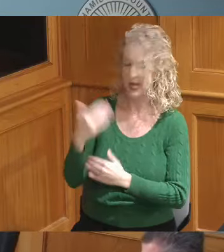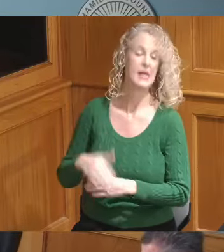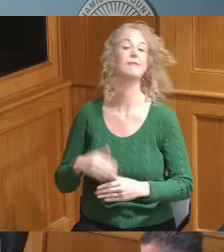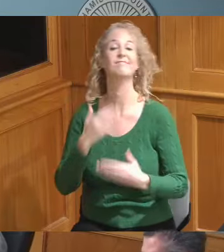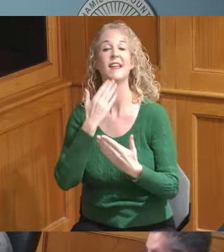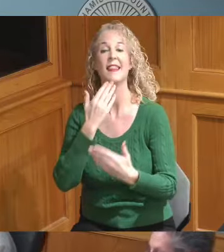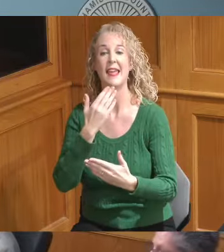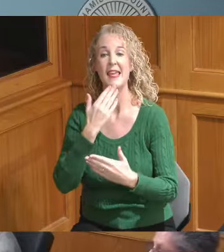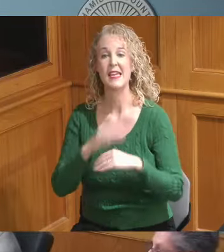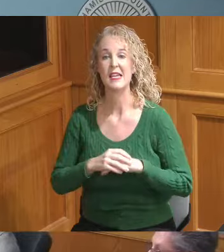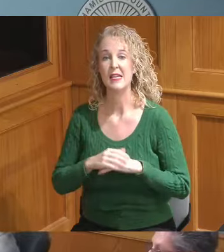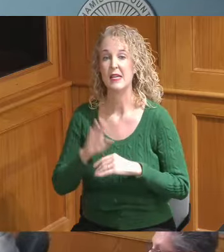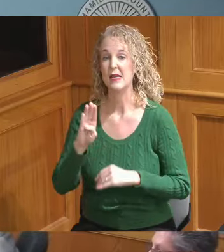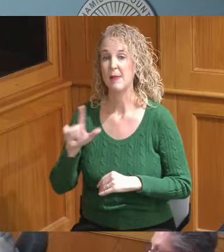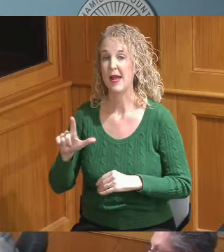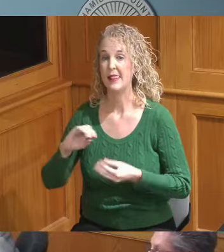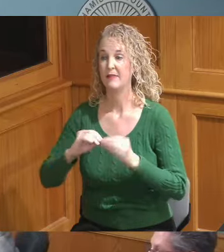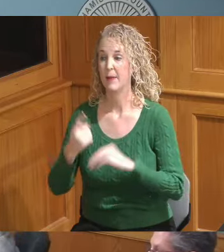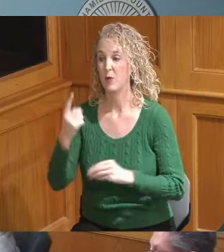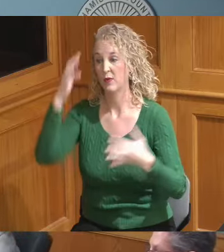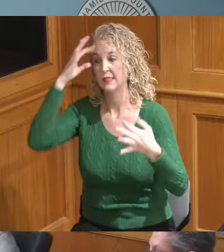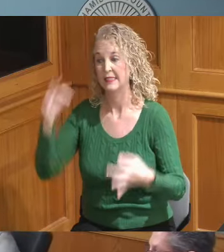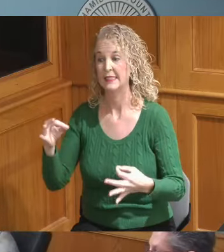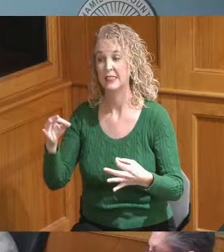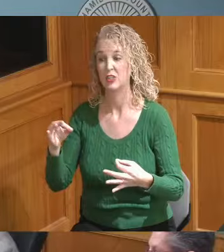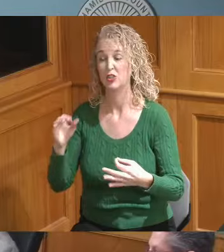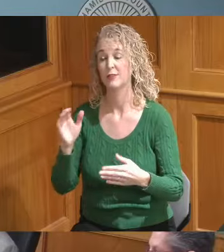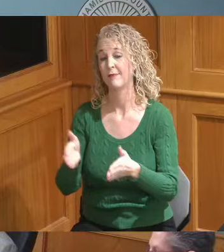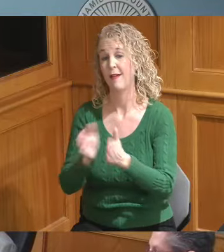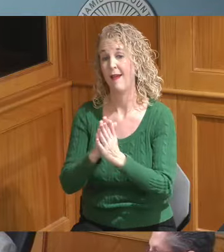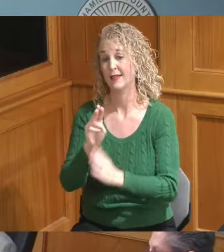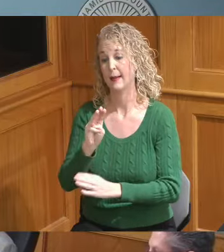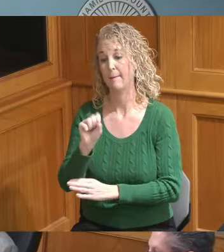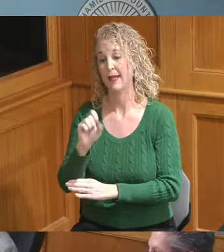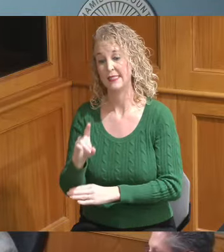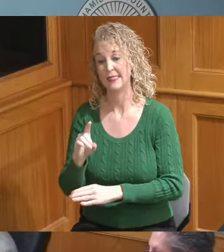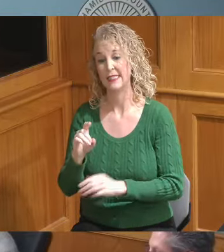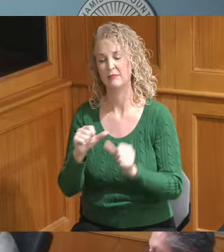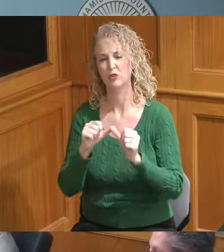you. bleed one is a resolution directing the Metropolitan Sewer District to further evaluate